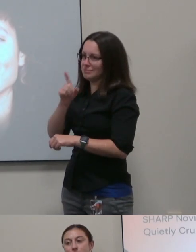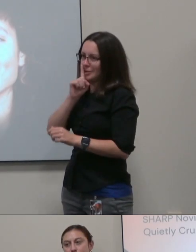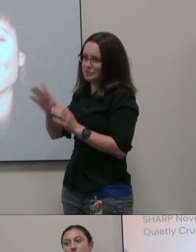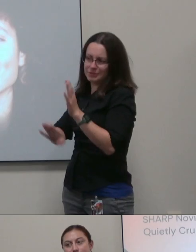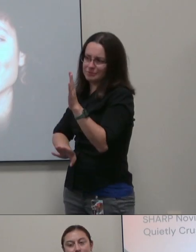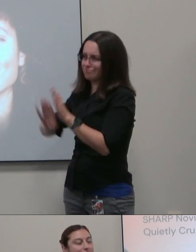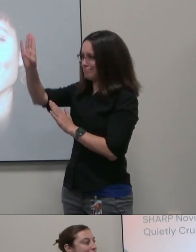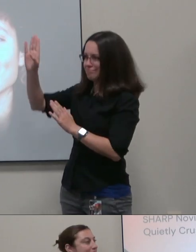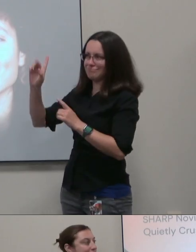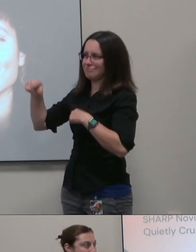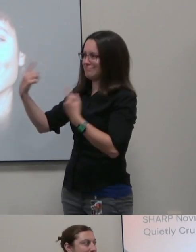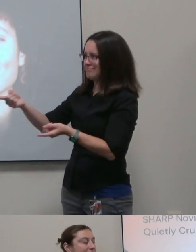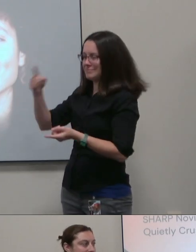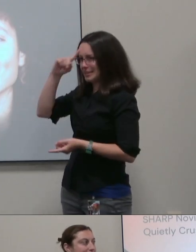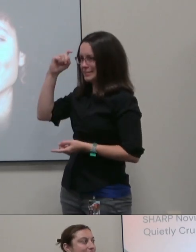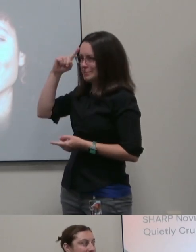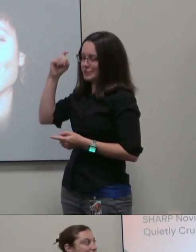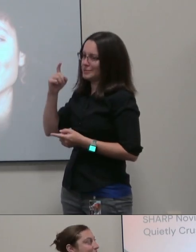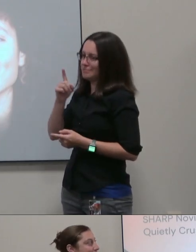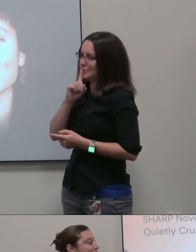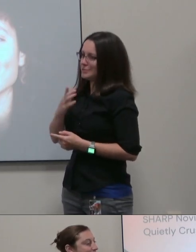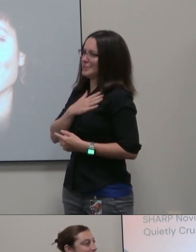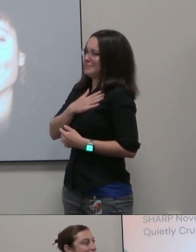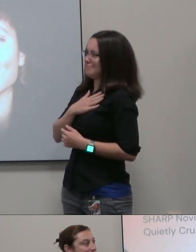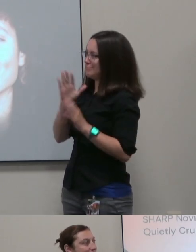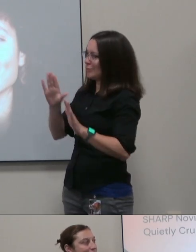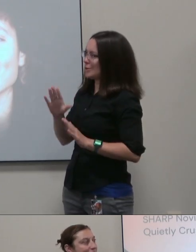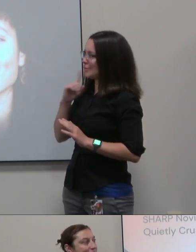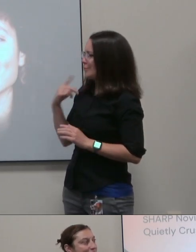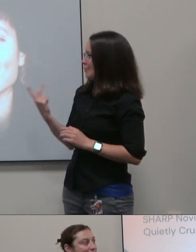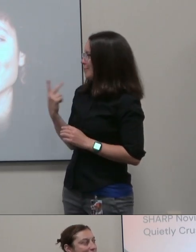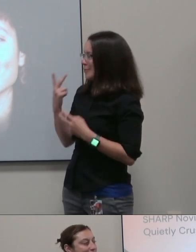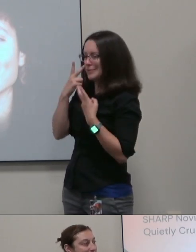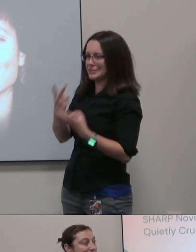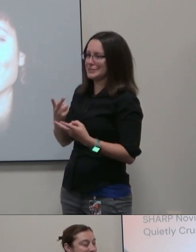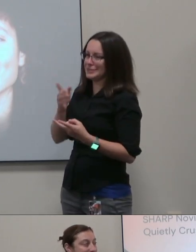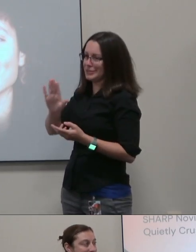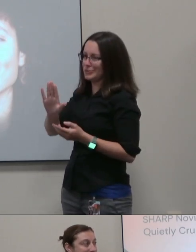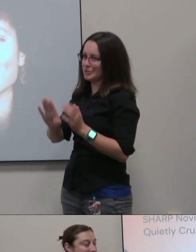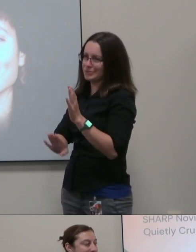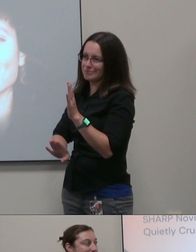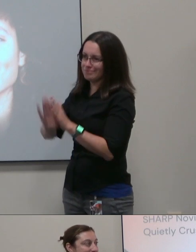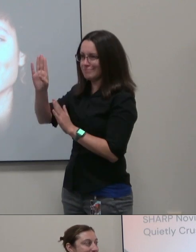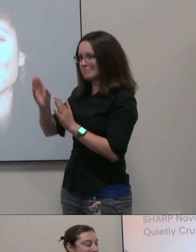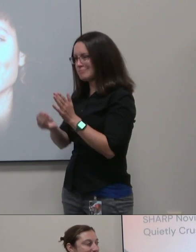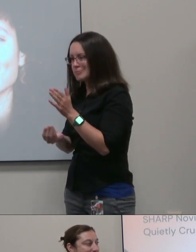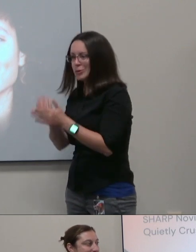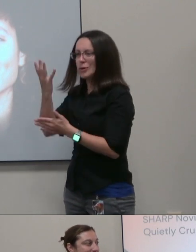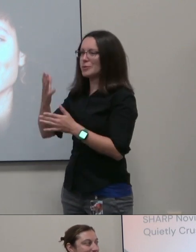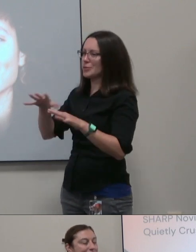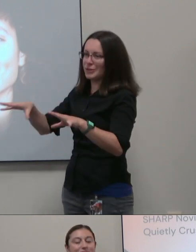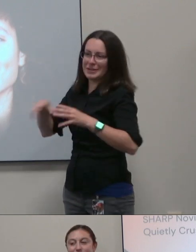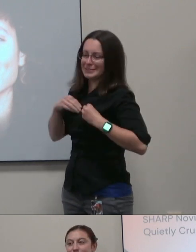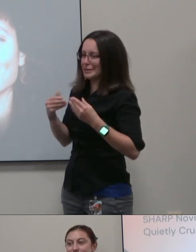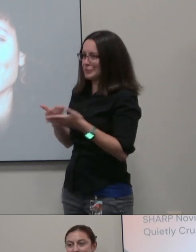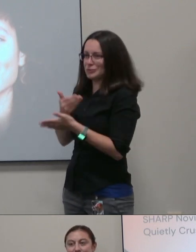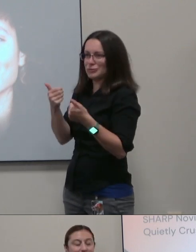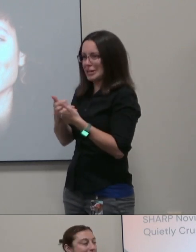she still does an amazing job and has been great this summer. It's been great for both of us to see her growth and development